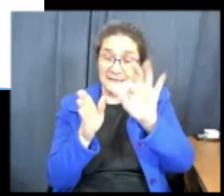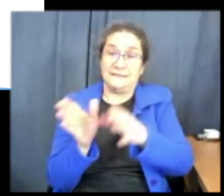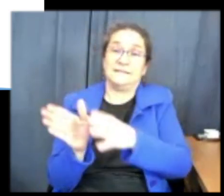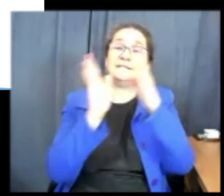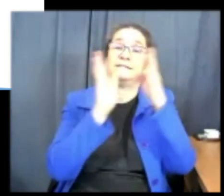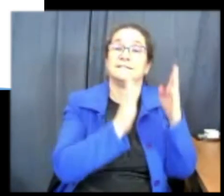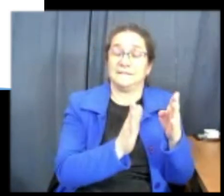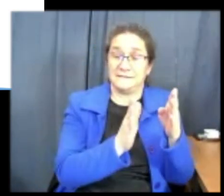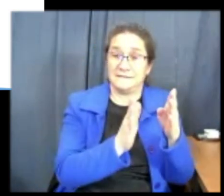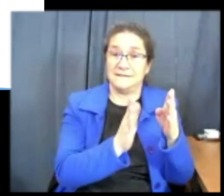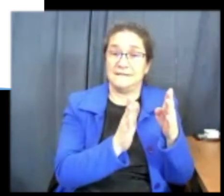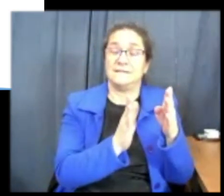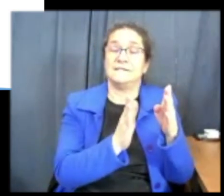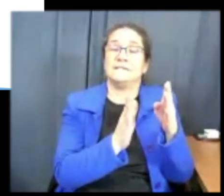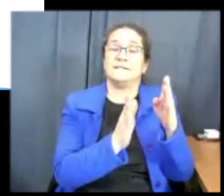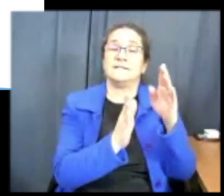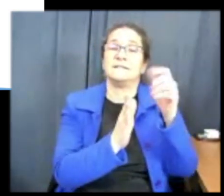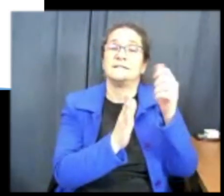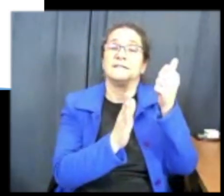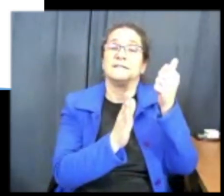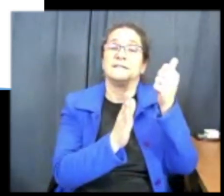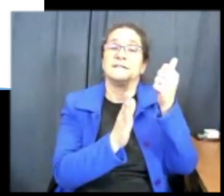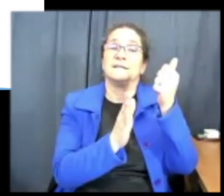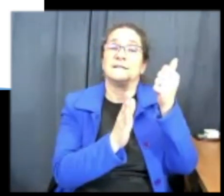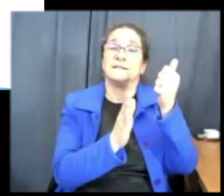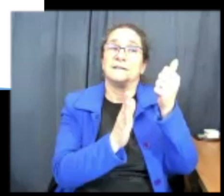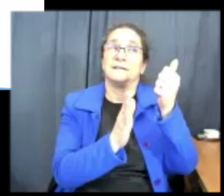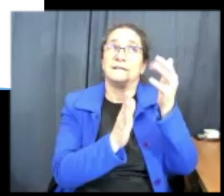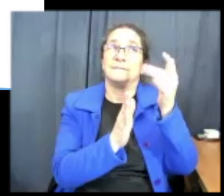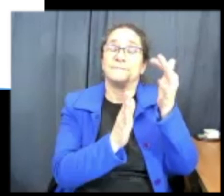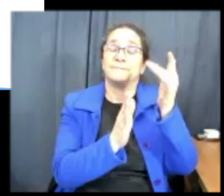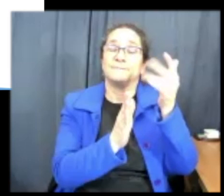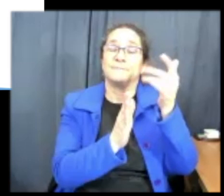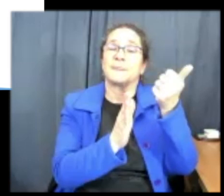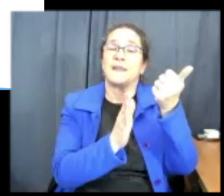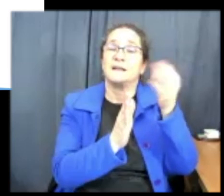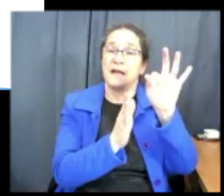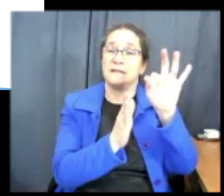and then on the left you have your data for 2019-2020.